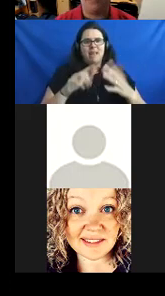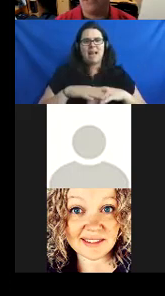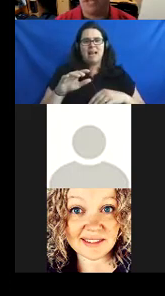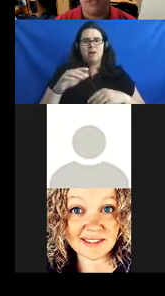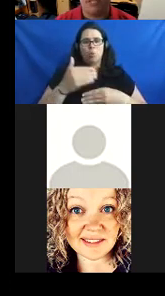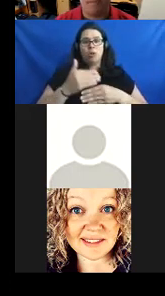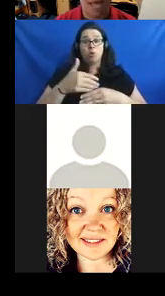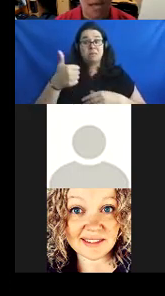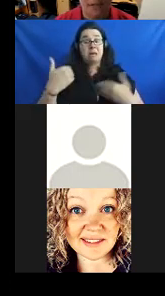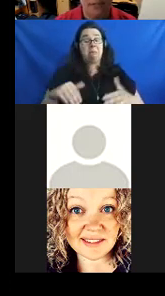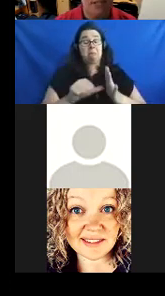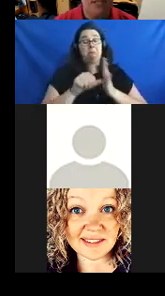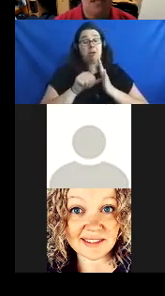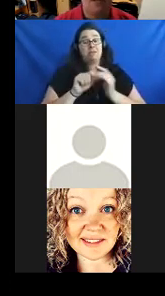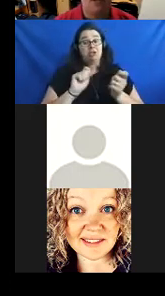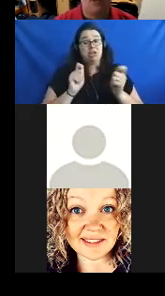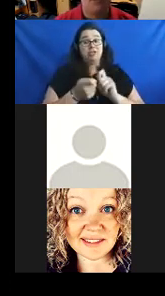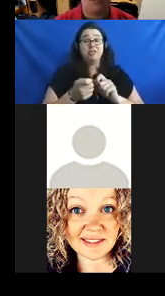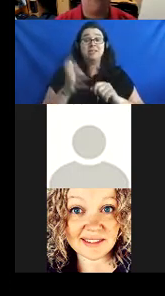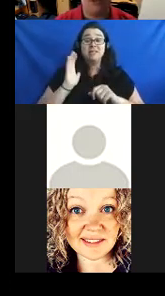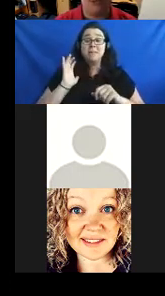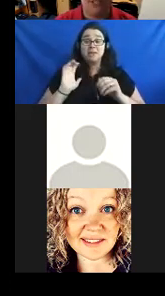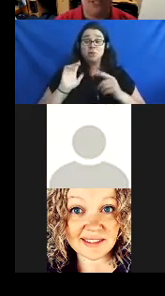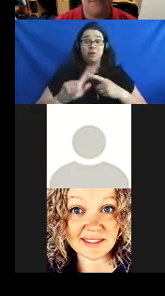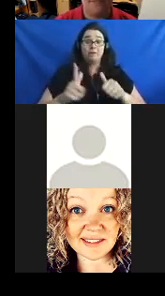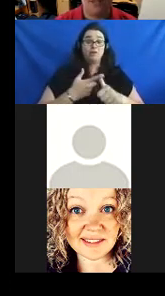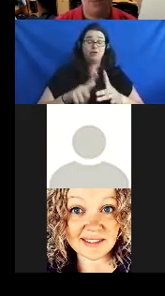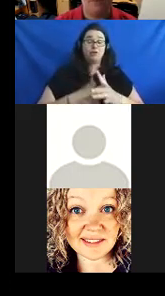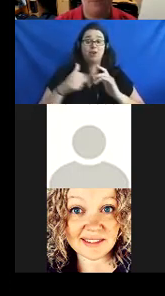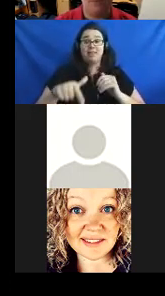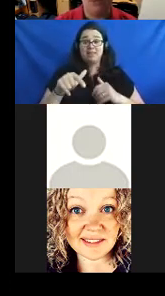CHANGES IN THE PAST. WHEN I FIRST STARTED IN THIS FIELD I WOULD HAVE TOLD YOU